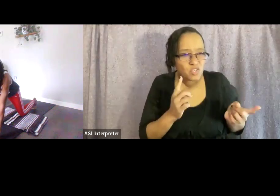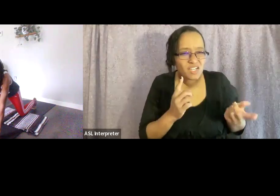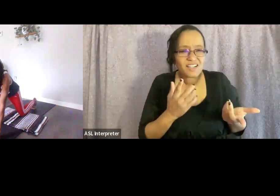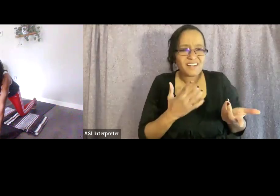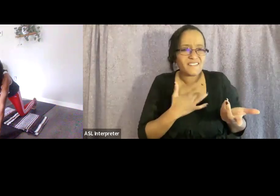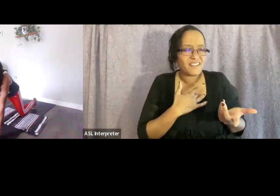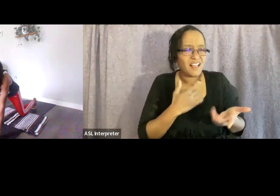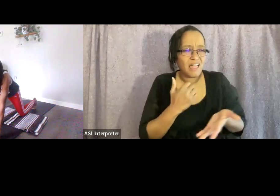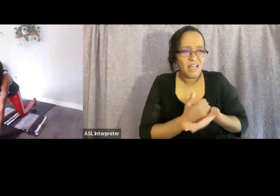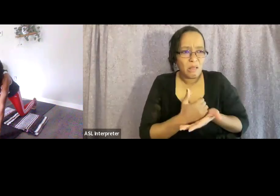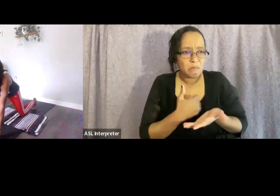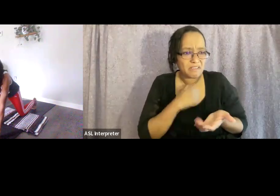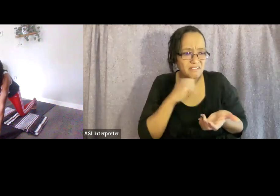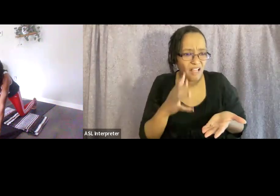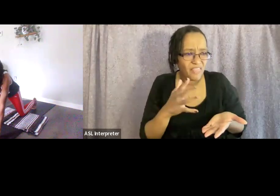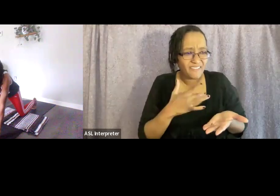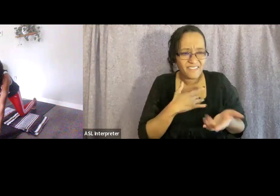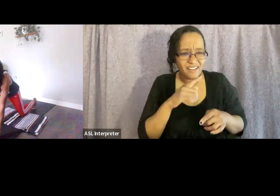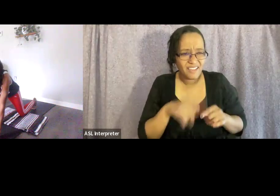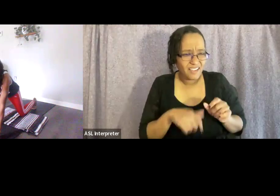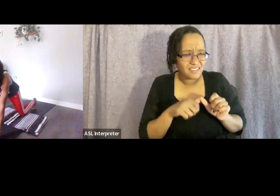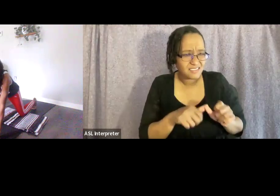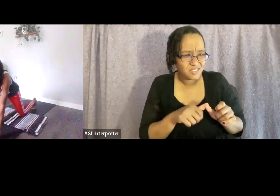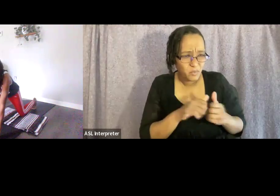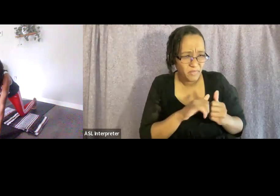or sustainable, give yourself permission to shift.